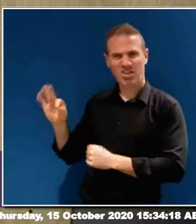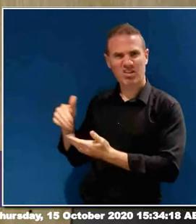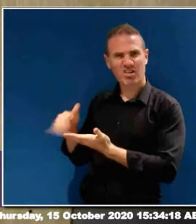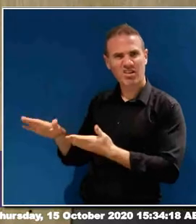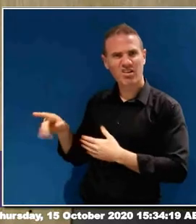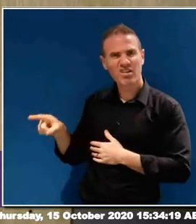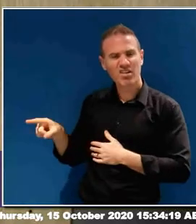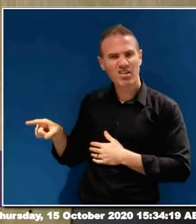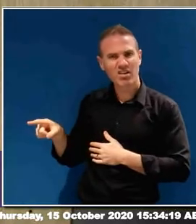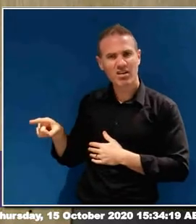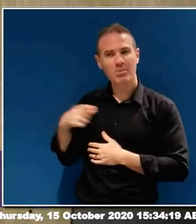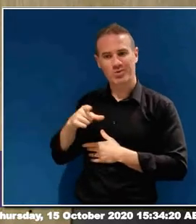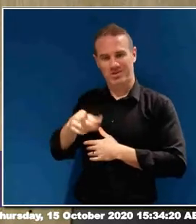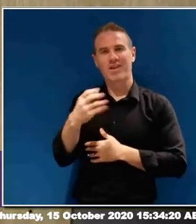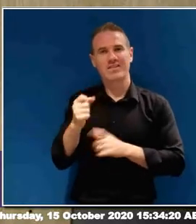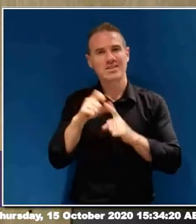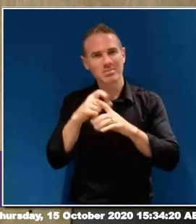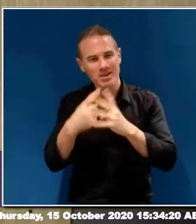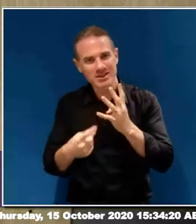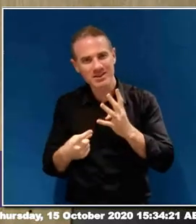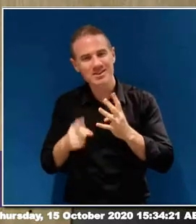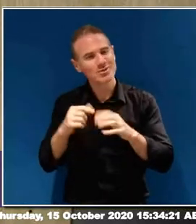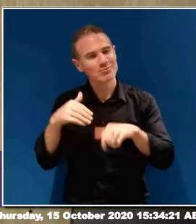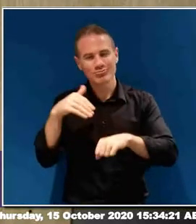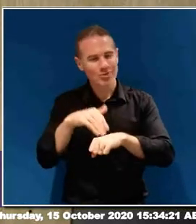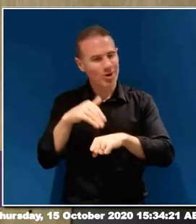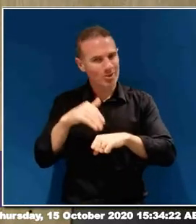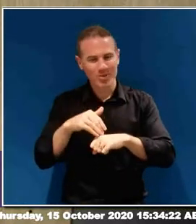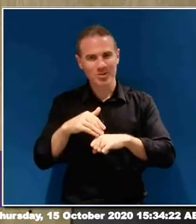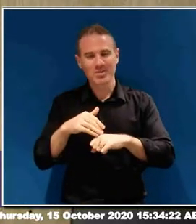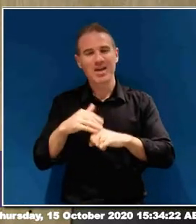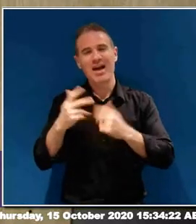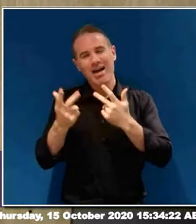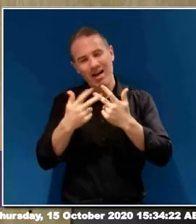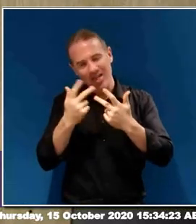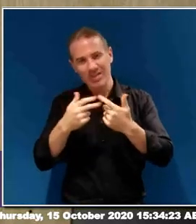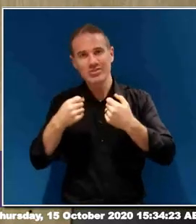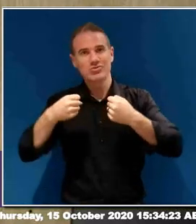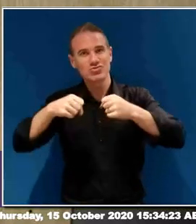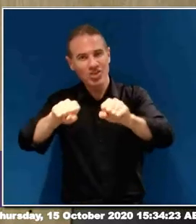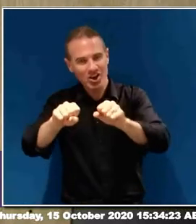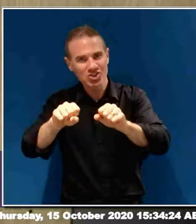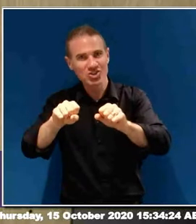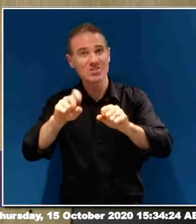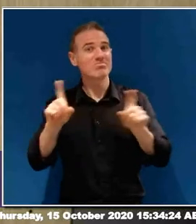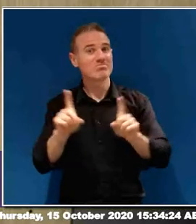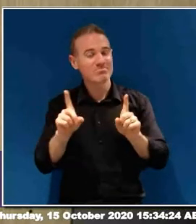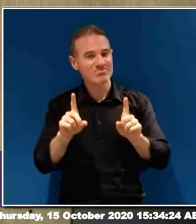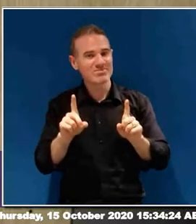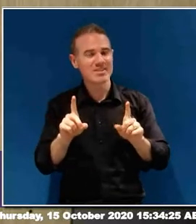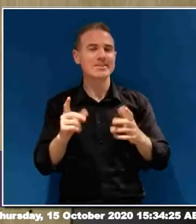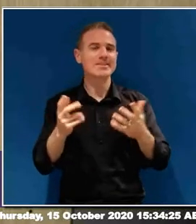are involved in that, one of which is the use of inflammatory, hyperbolic